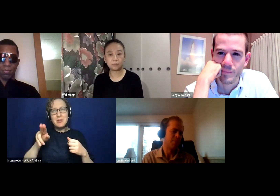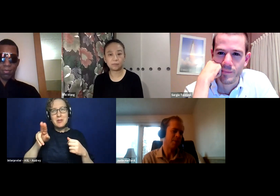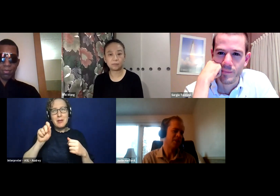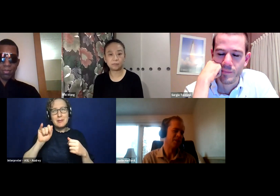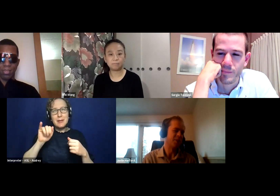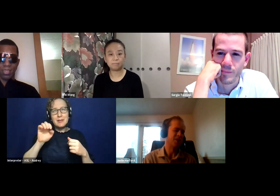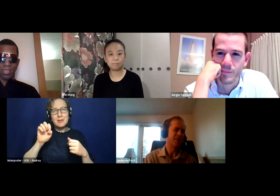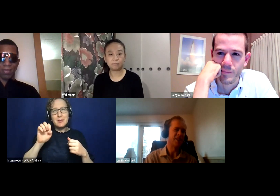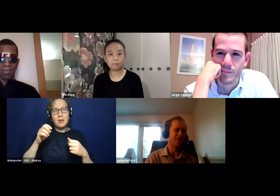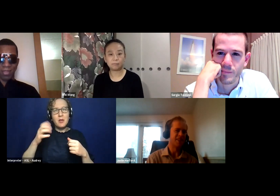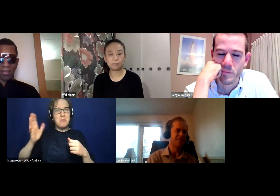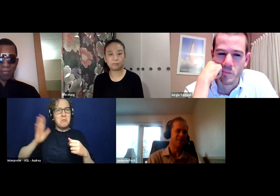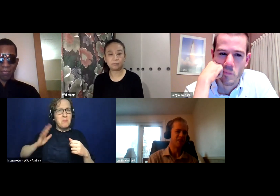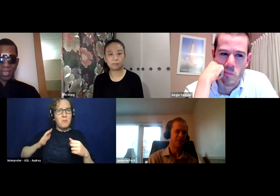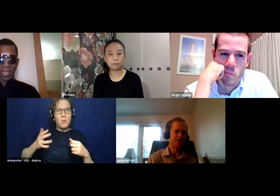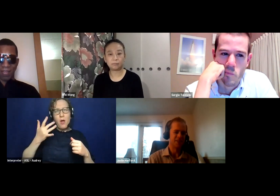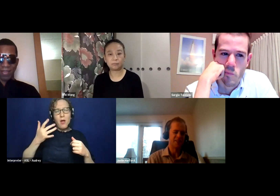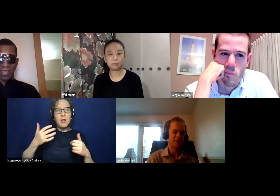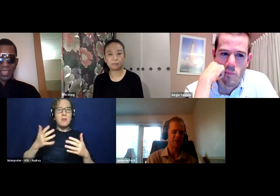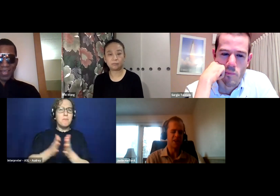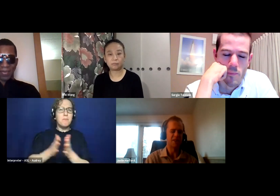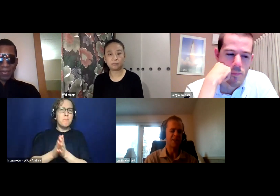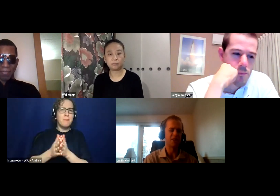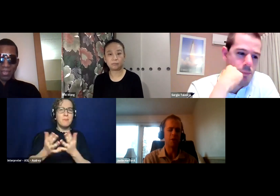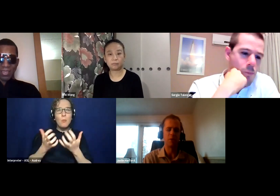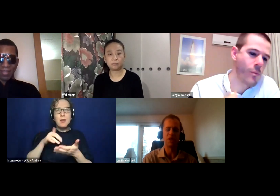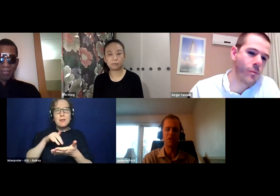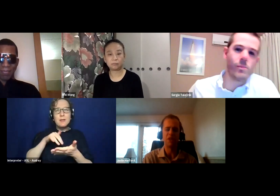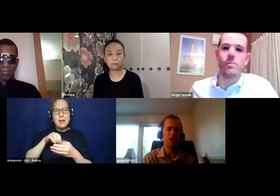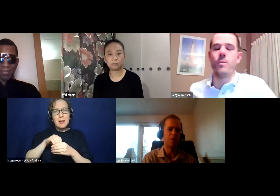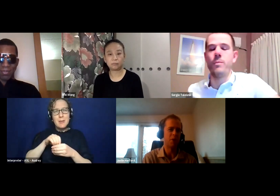motivation for studying in the United States, Justice? And you're the one student here who